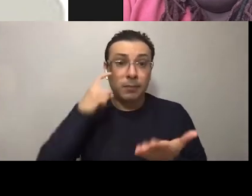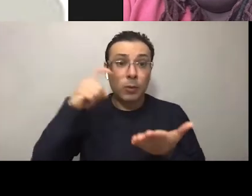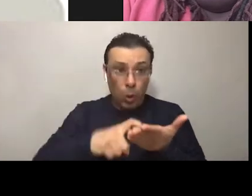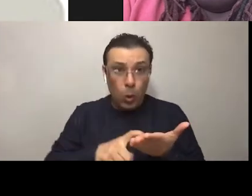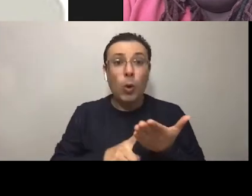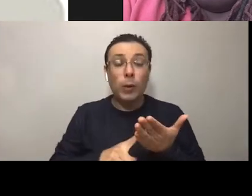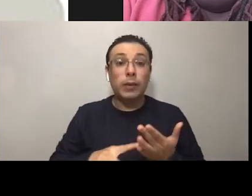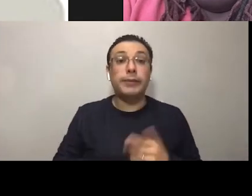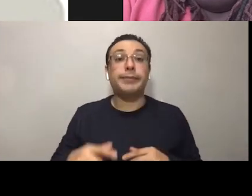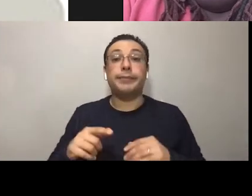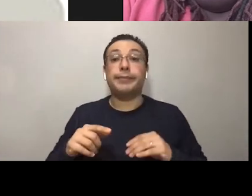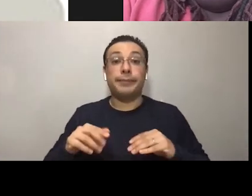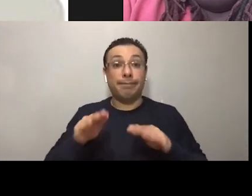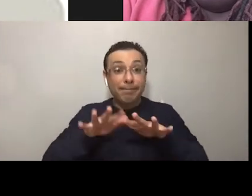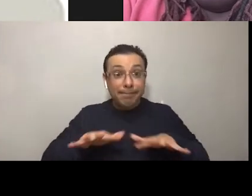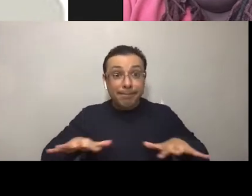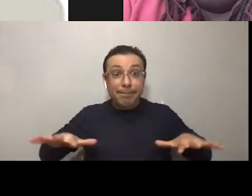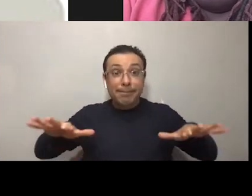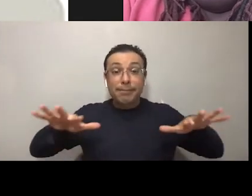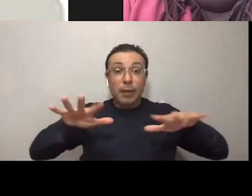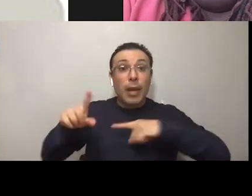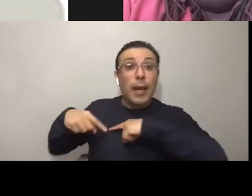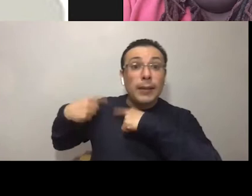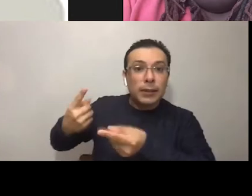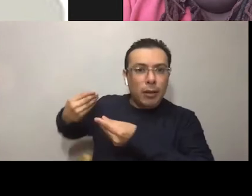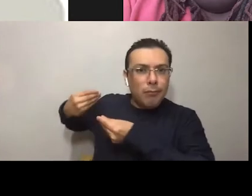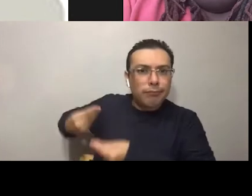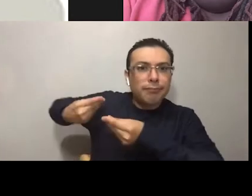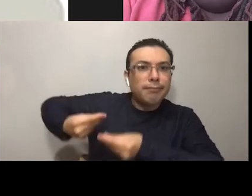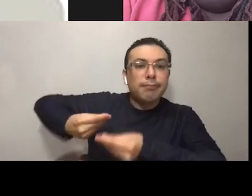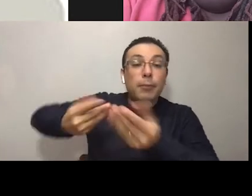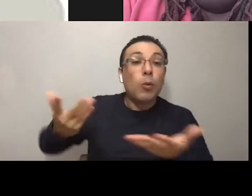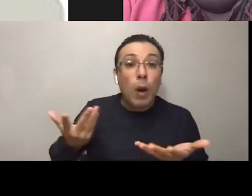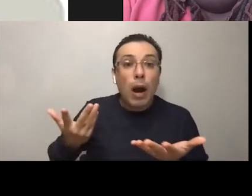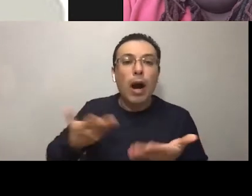But there is a sub-movement of Black Lives Matter called Black Disabled Lives Matter,